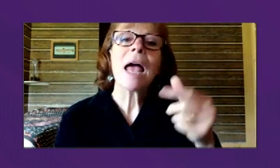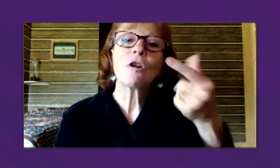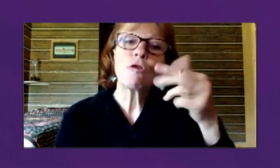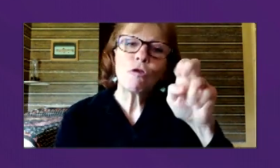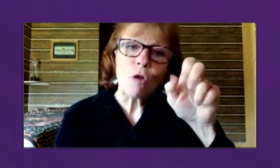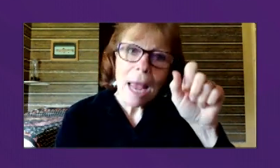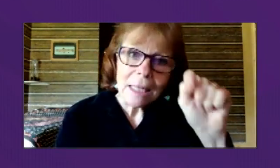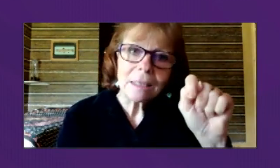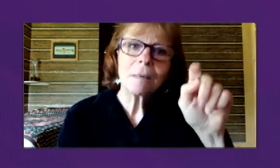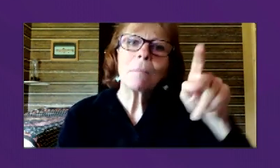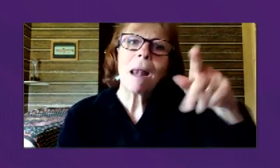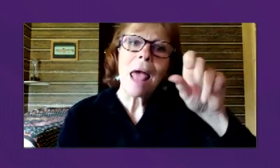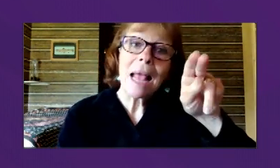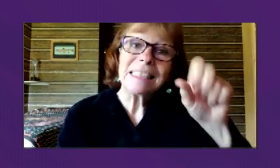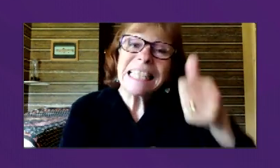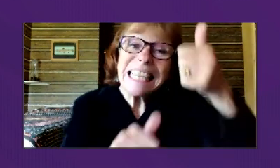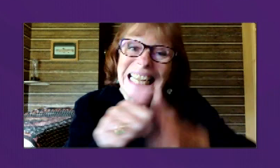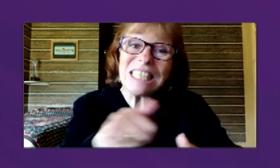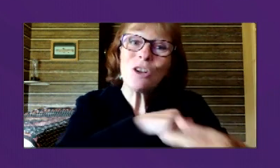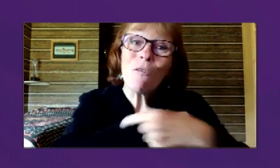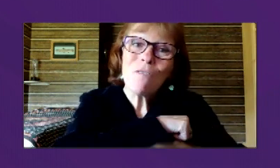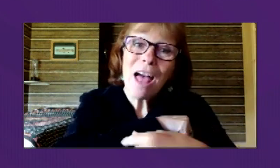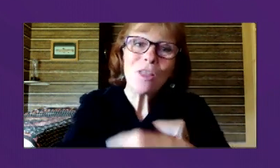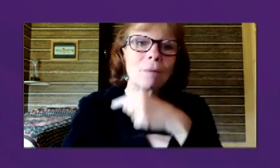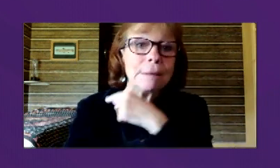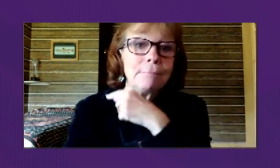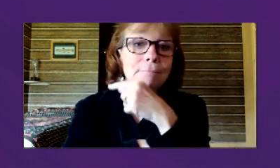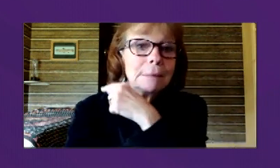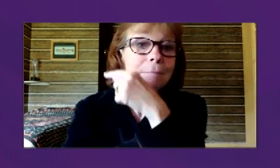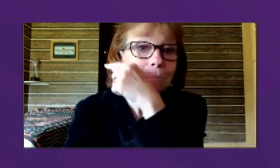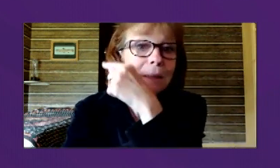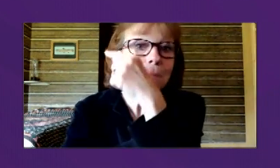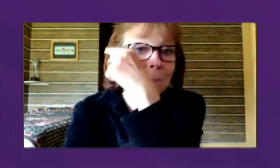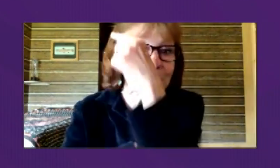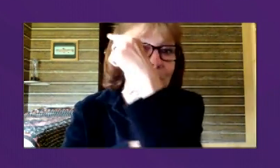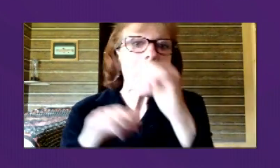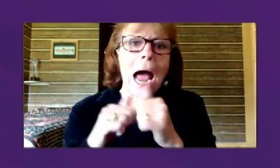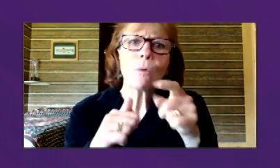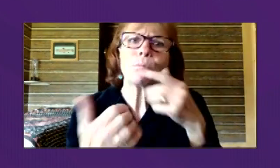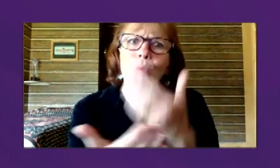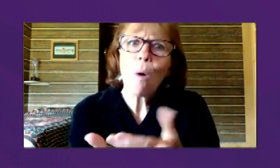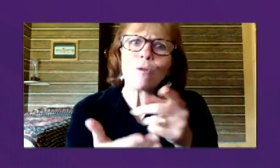earned through acts of diplomacy, courage, and generosity, or through a life accomplishment.